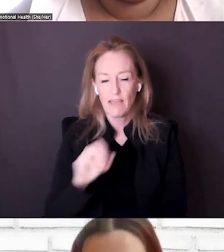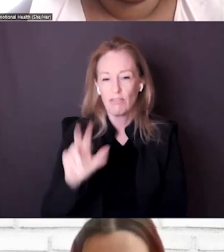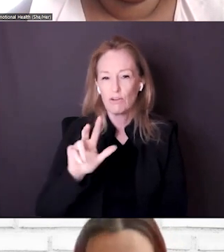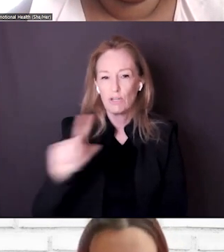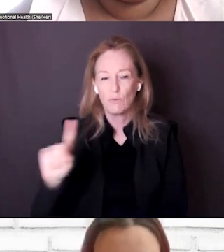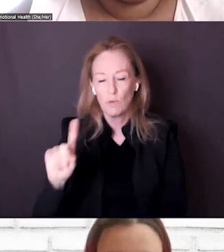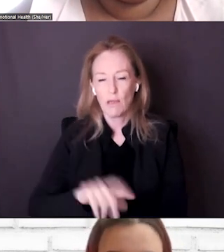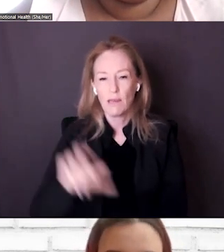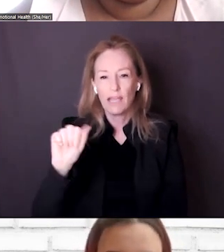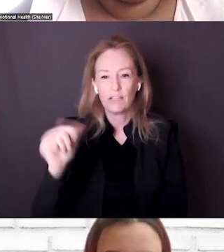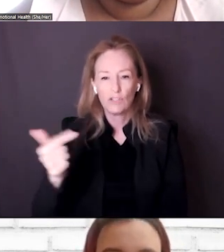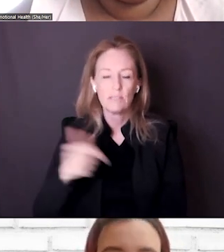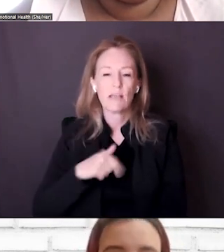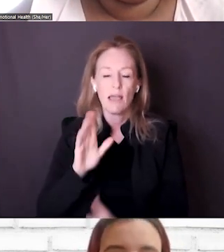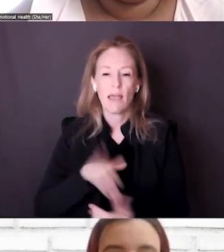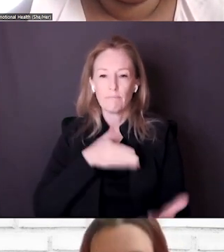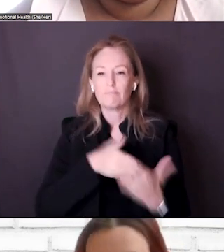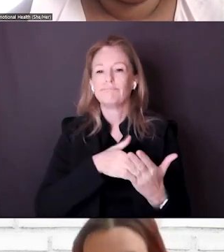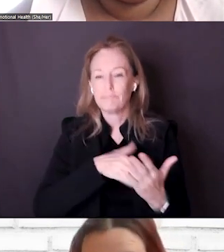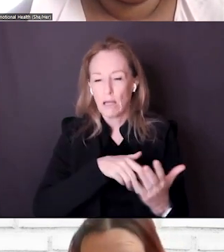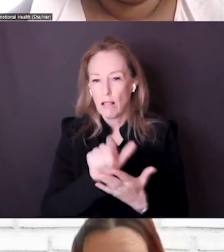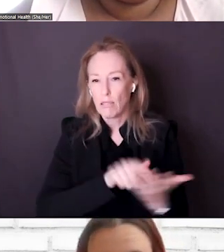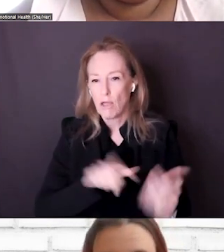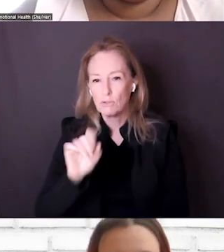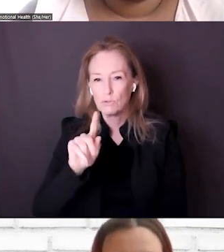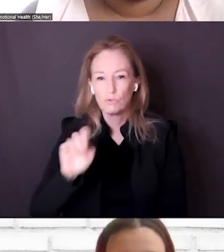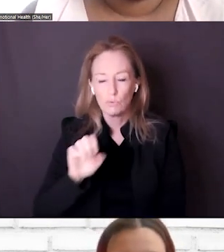LAWSUITS AGAINST META CLAIMING THAT THE SOCIAL MEDIA PLATFORMS